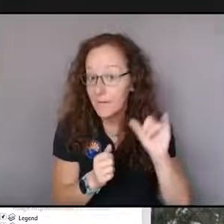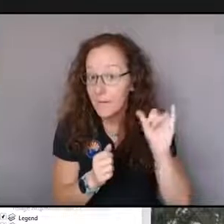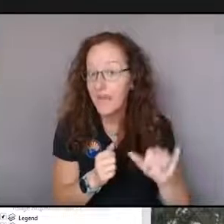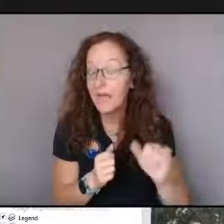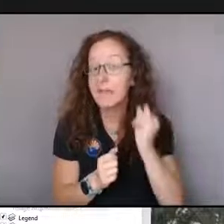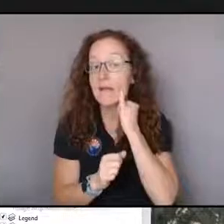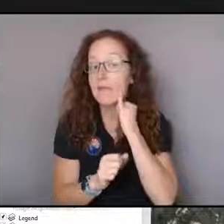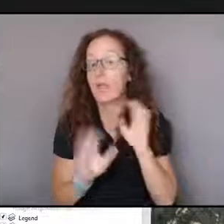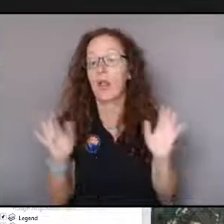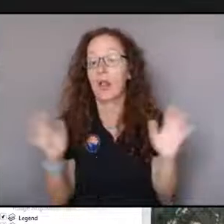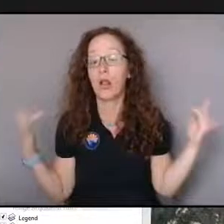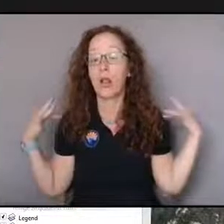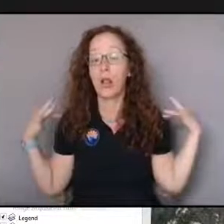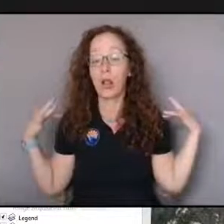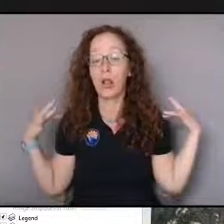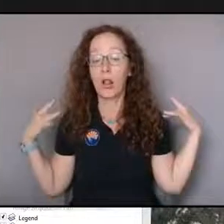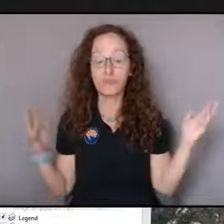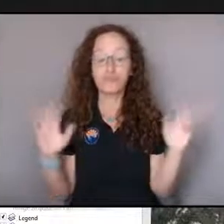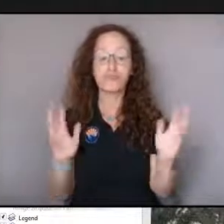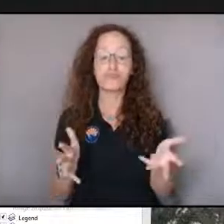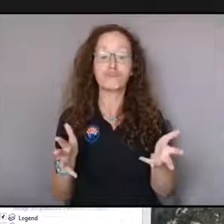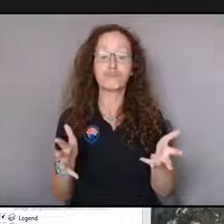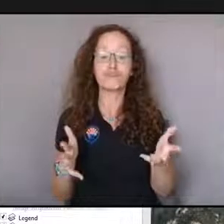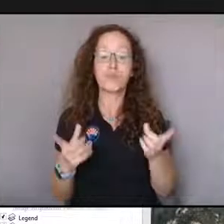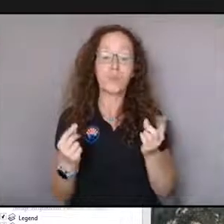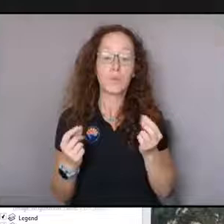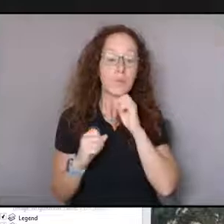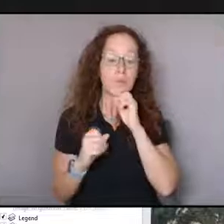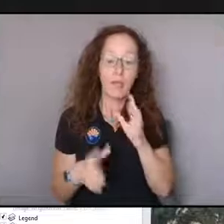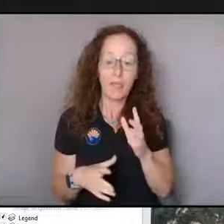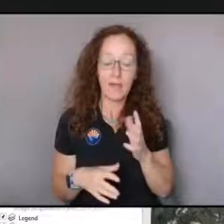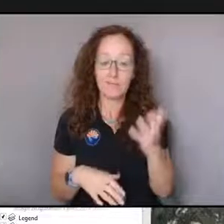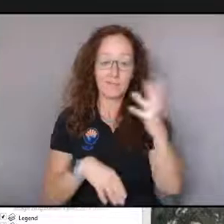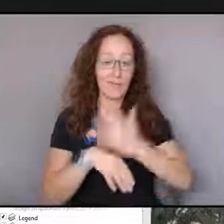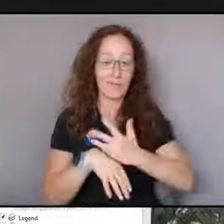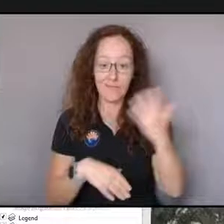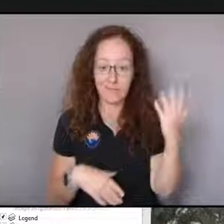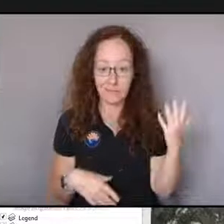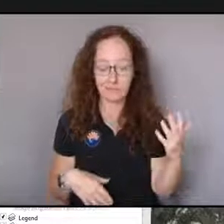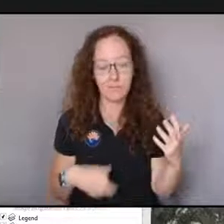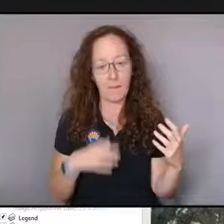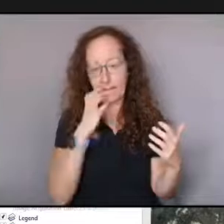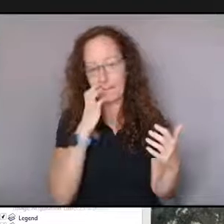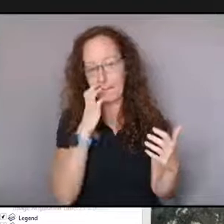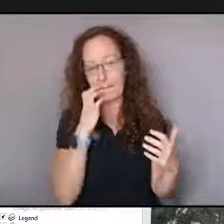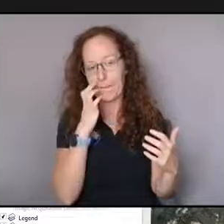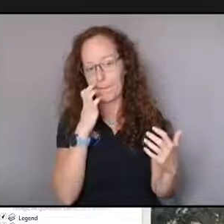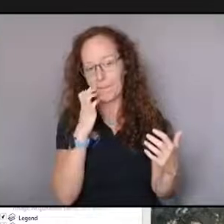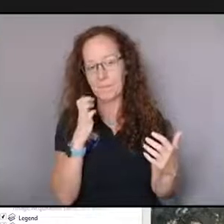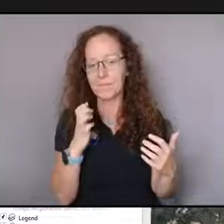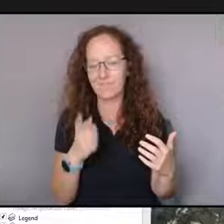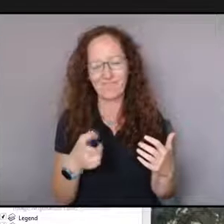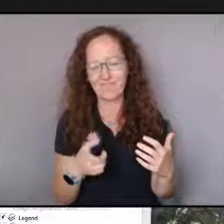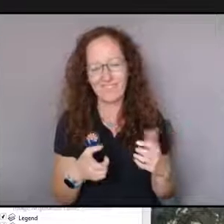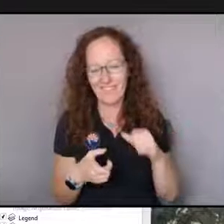THIS IS IF WE HAVE NO SUPPRESSION ACTION TODAY, TOMORROW, FOR THE NEXT FIVE DAYS. SO THAT'S PROBABLY NOT GOING TO HAPPEN.